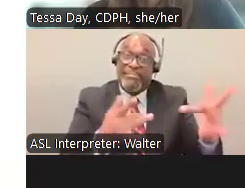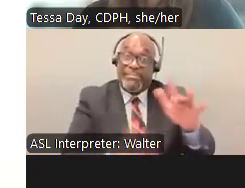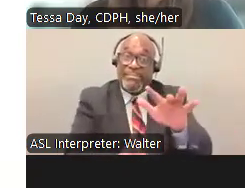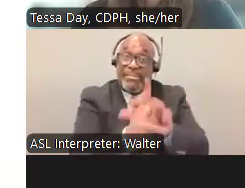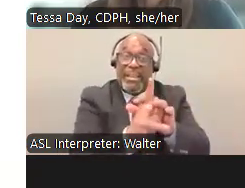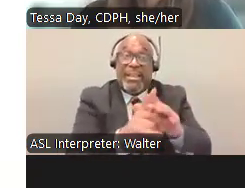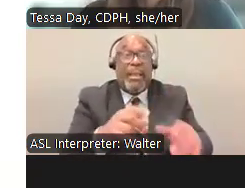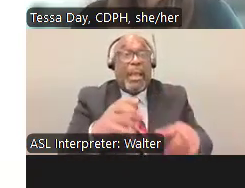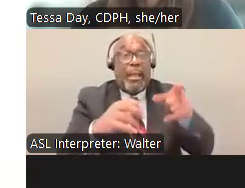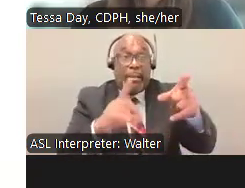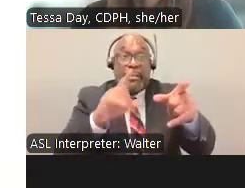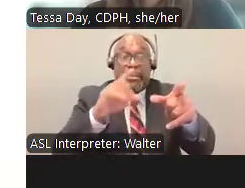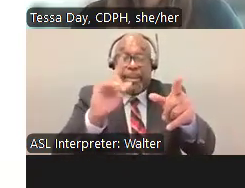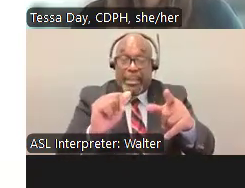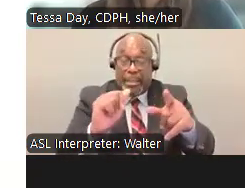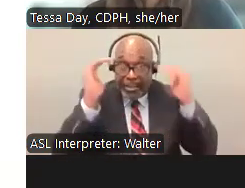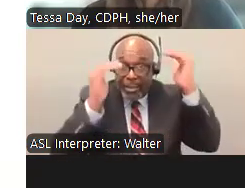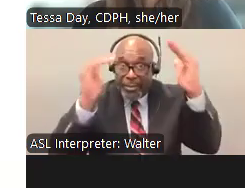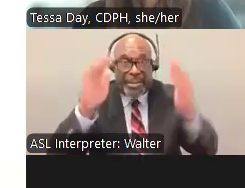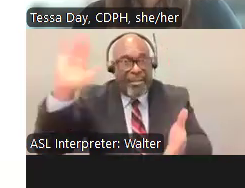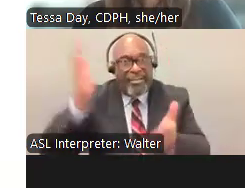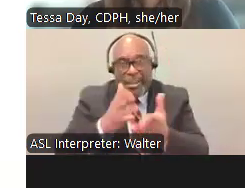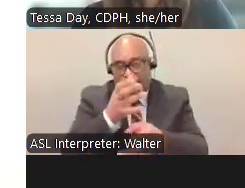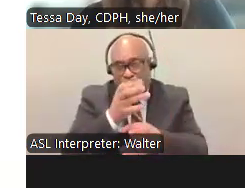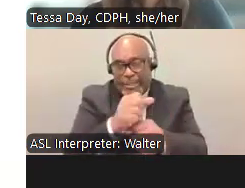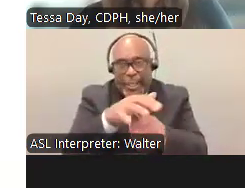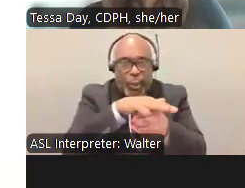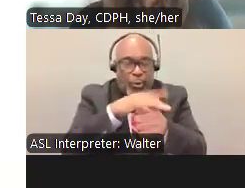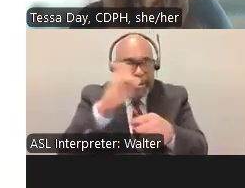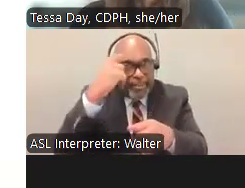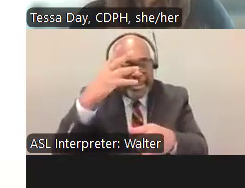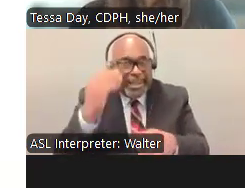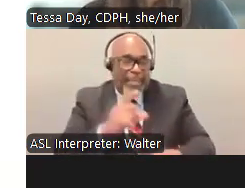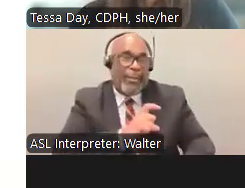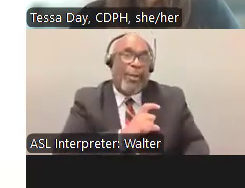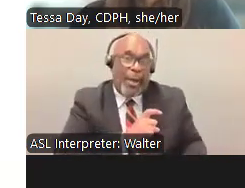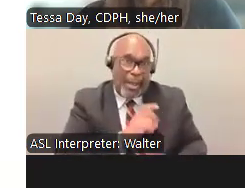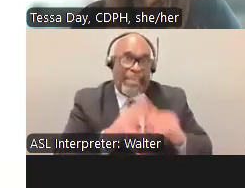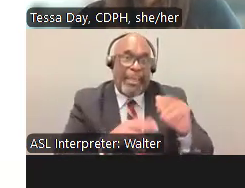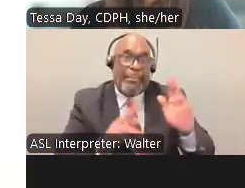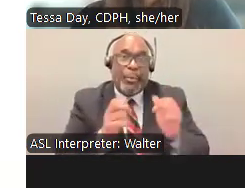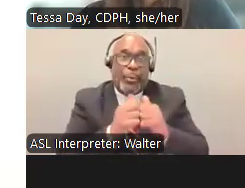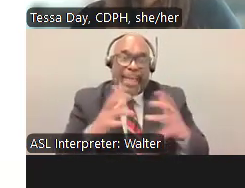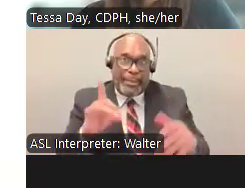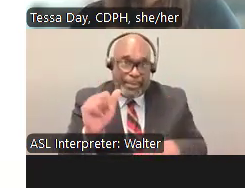13:32:18 trust in law enforcement and in 13:32:20 local government than those 13:32:22 without disabilities. Trust 13:32:22 really shapes the relationship